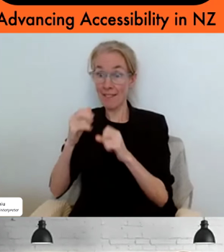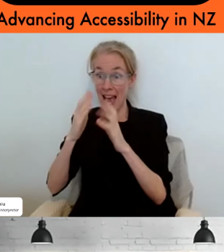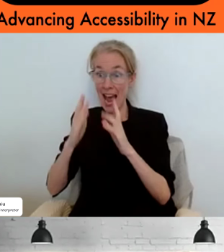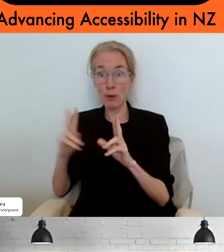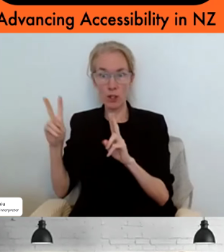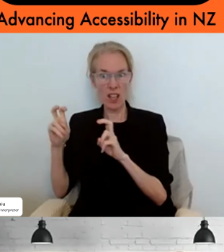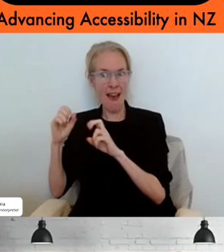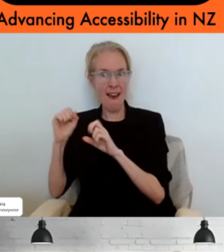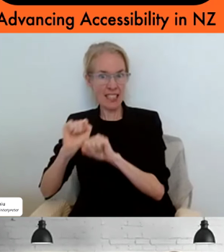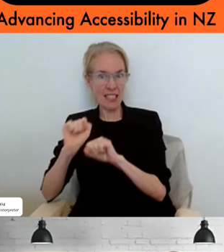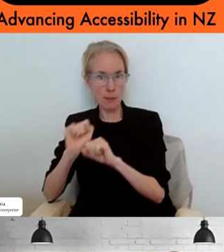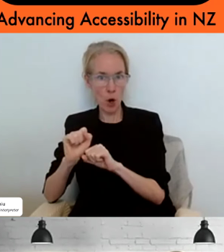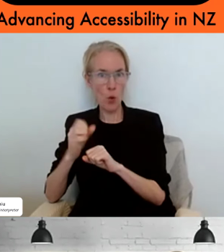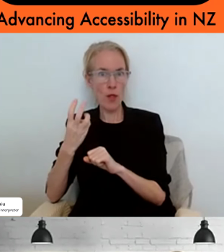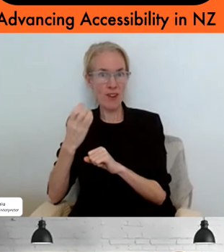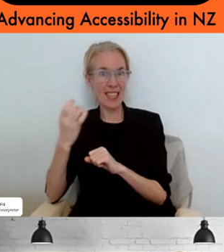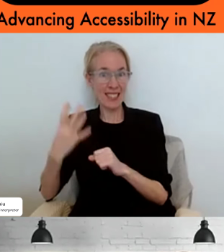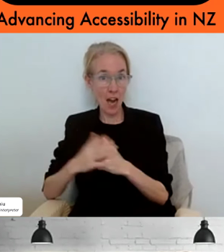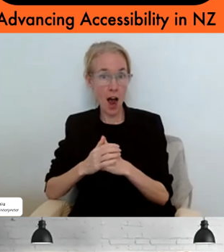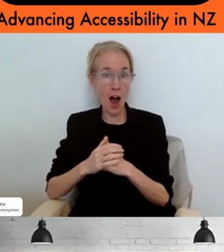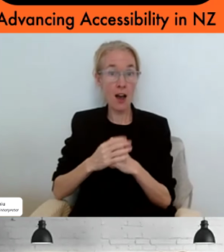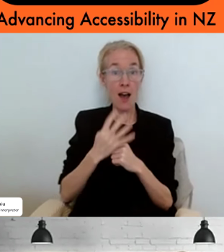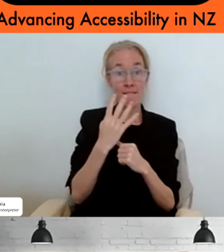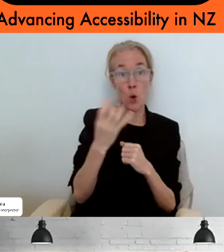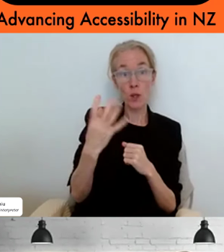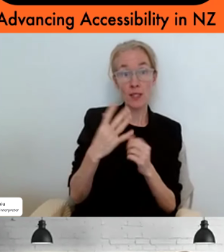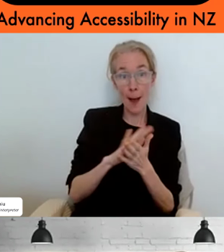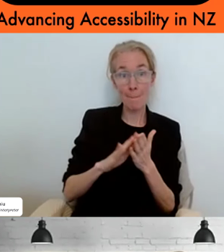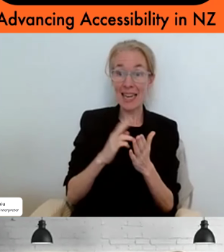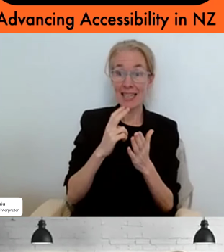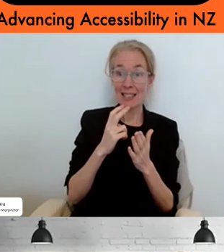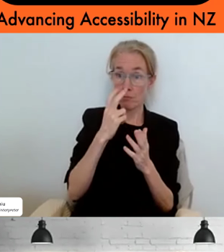and 5 star which is actually a high performance wheelchair accessible